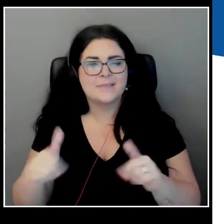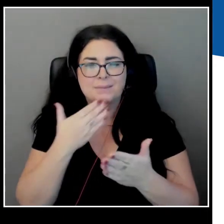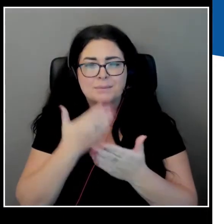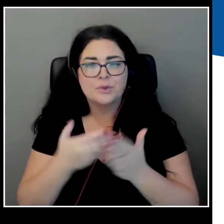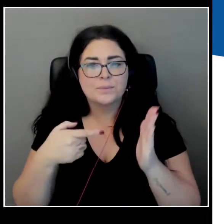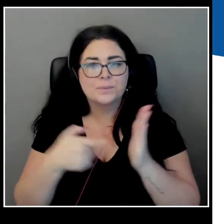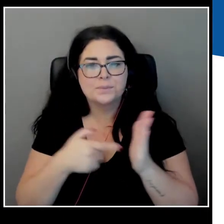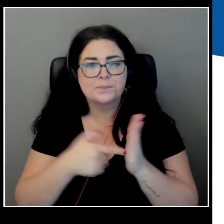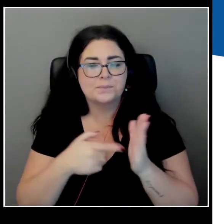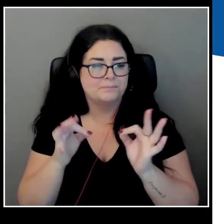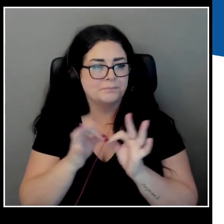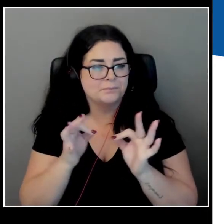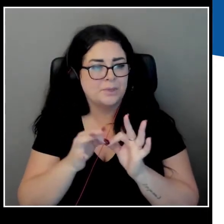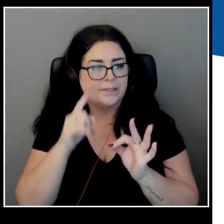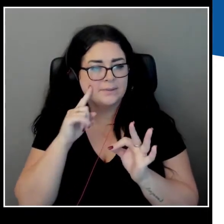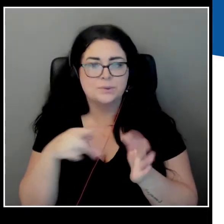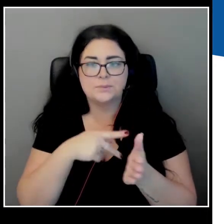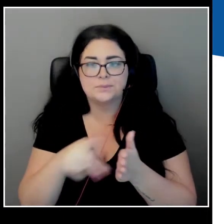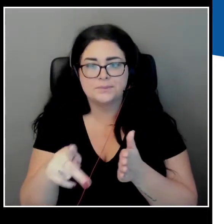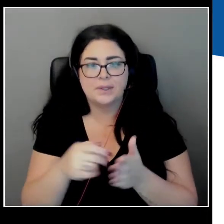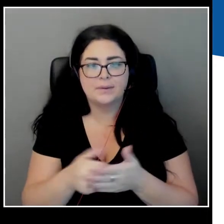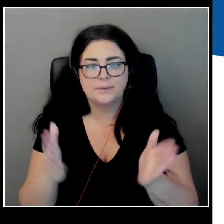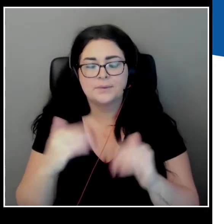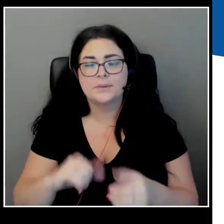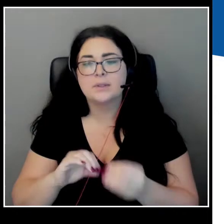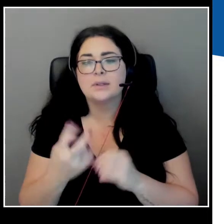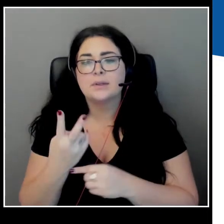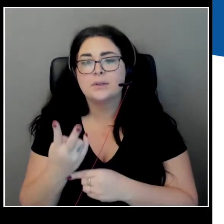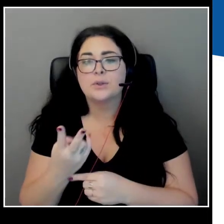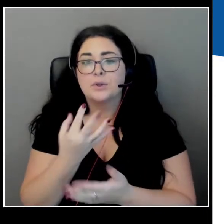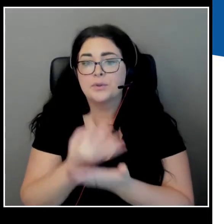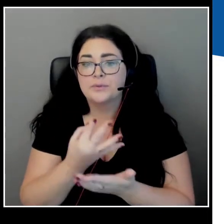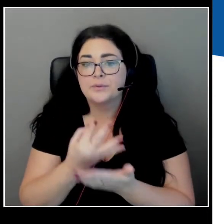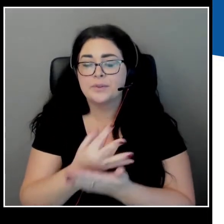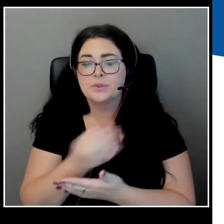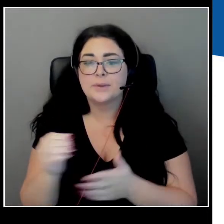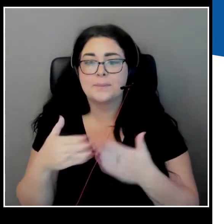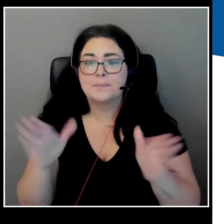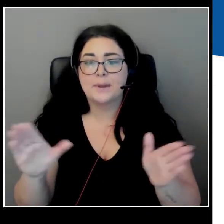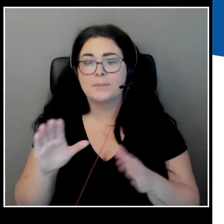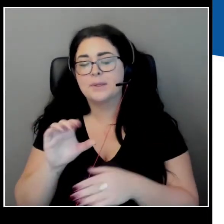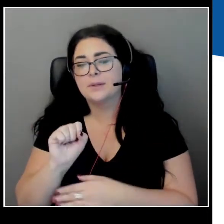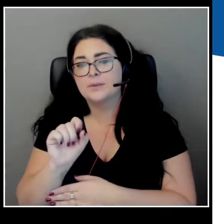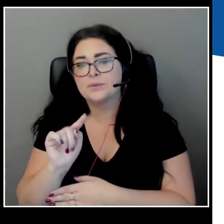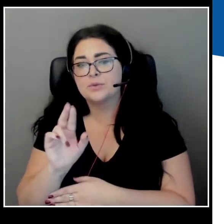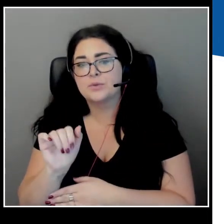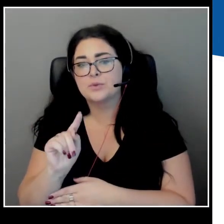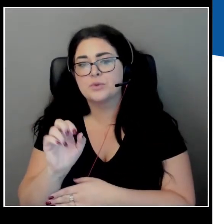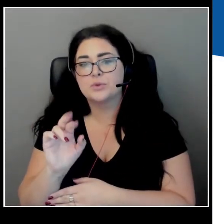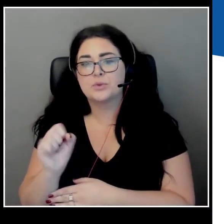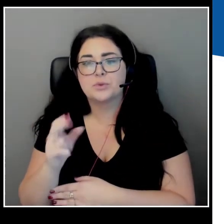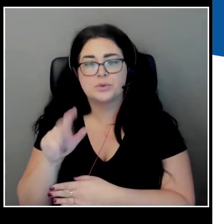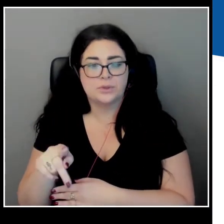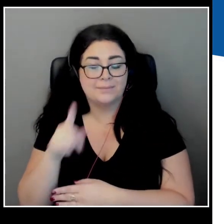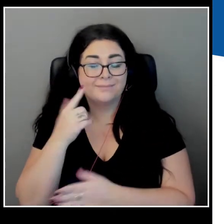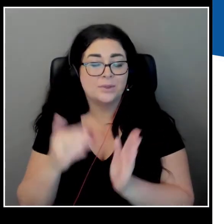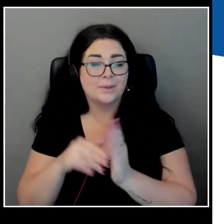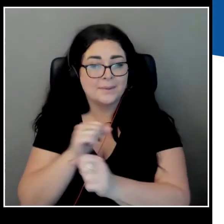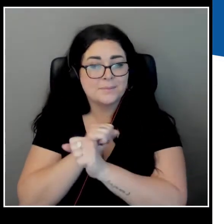Number two, our financial and public stewardship by protecting people, the environment in which we operate,